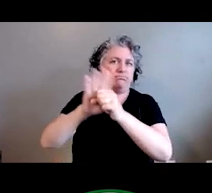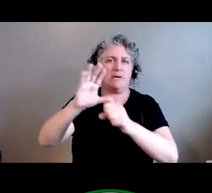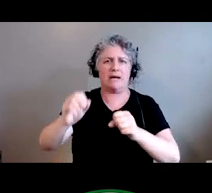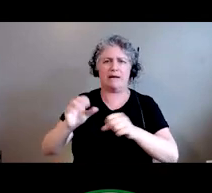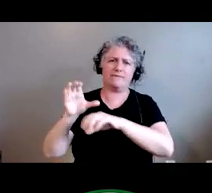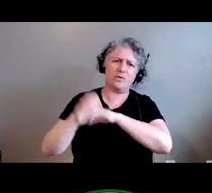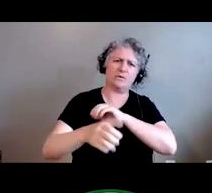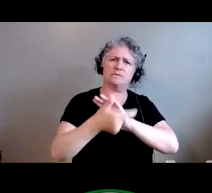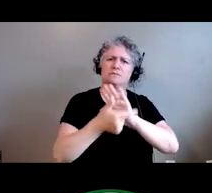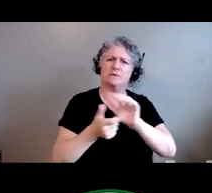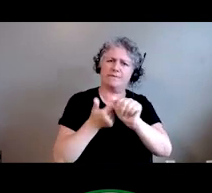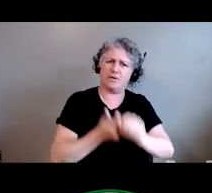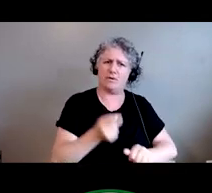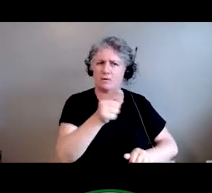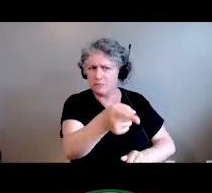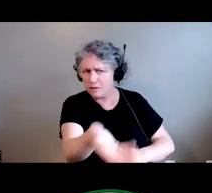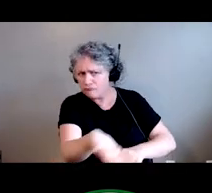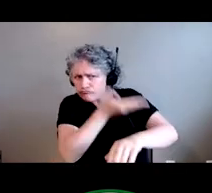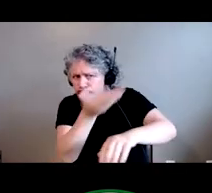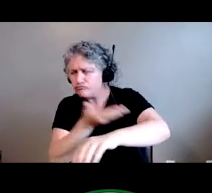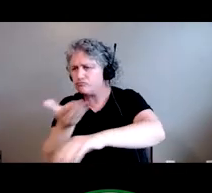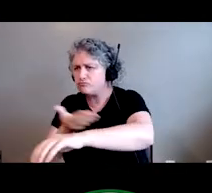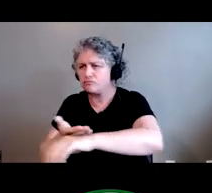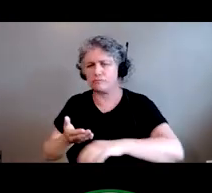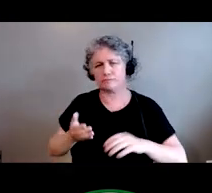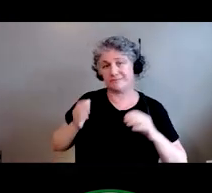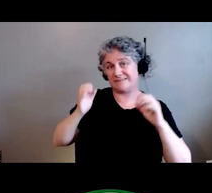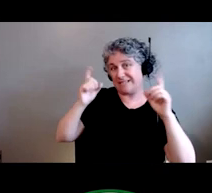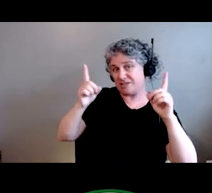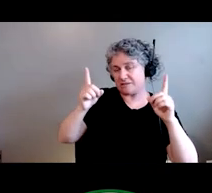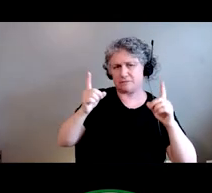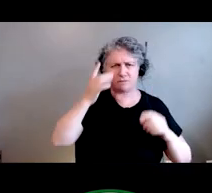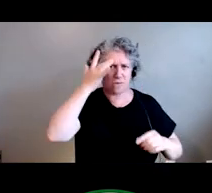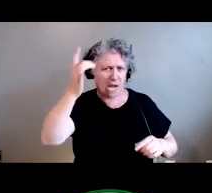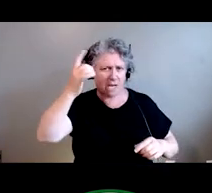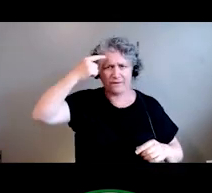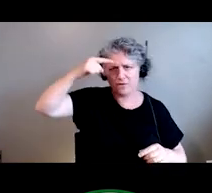comply for whatever reason need to experience some kind of significant consequence without